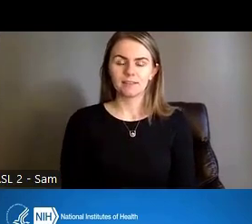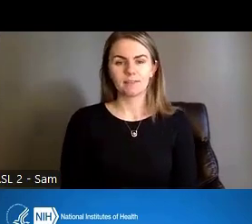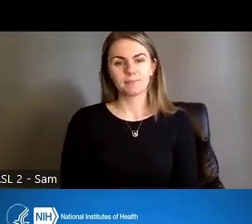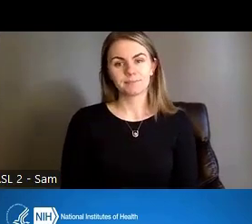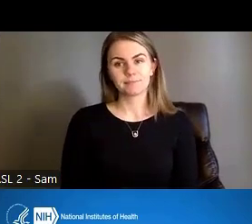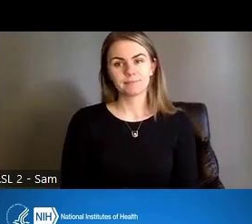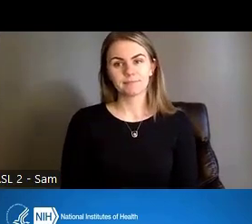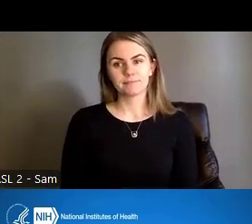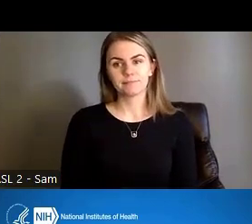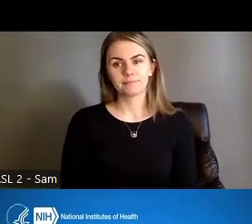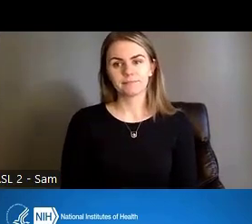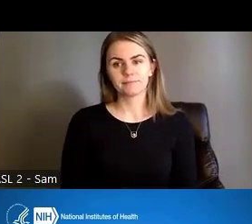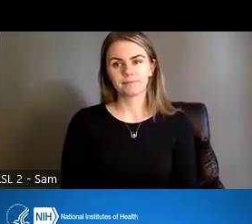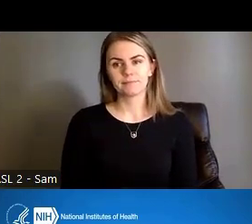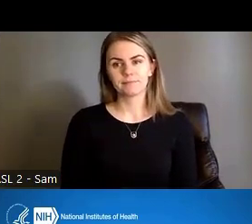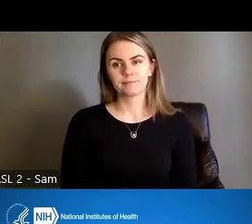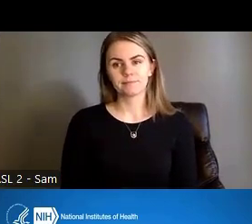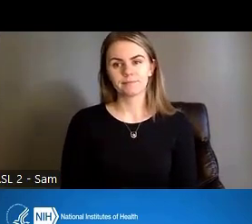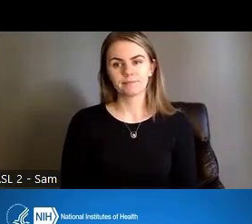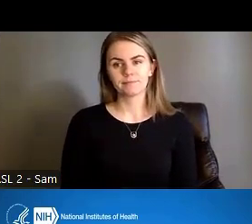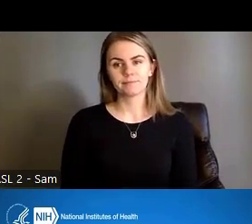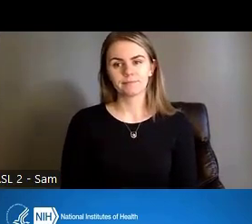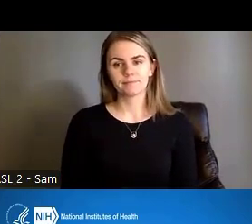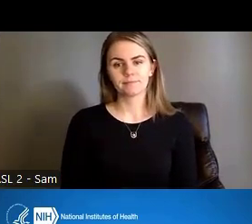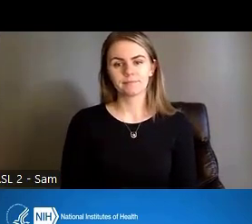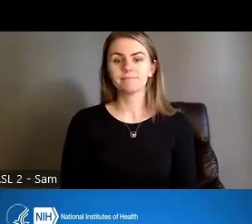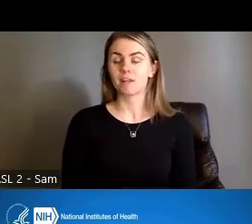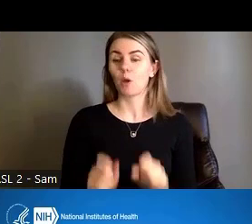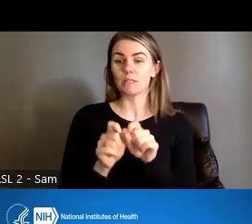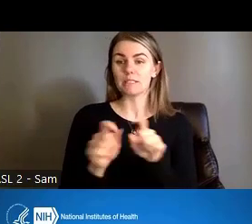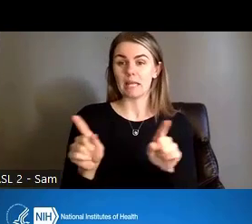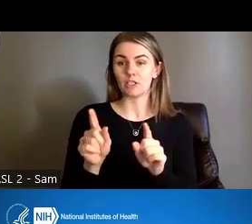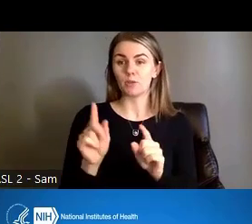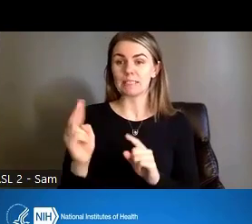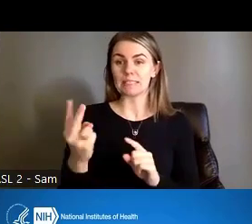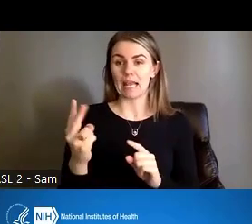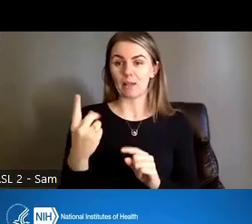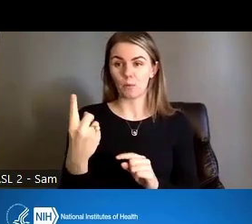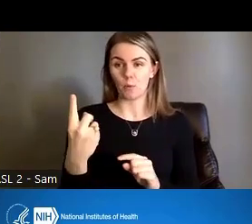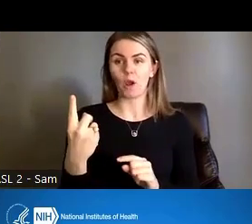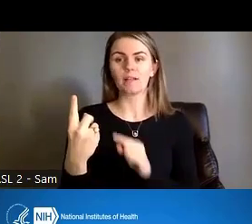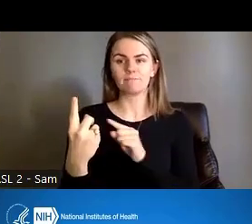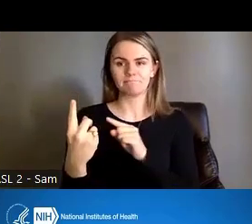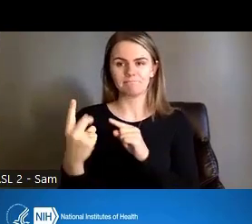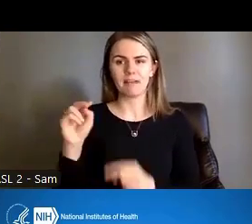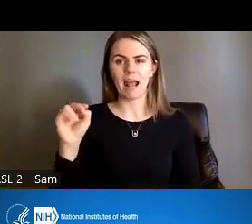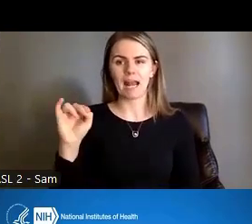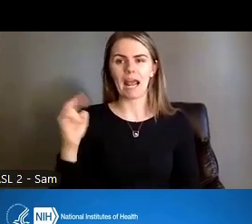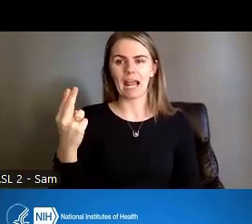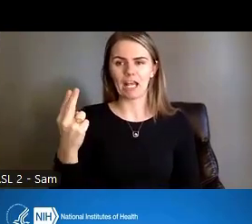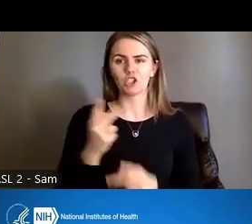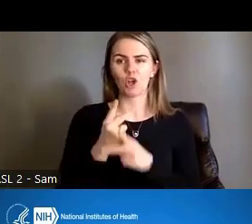and then I'm going to put this one in there too, while I'm at it .. . is the NIH Loan Repayment Program.